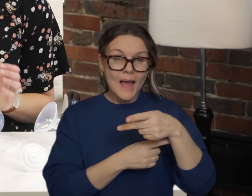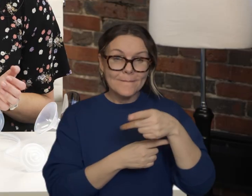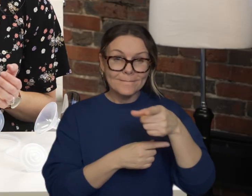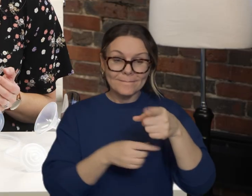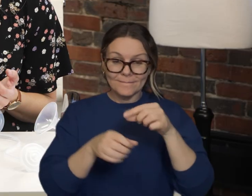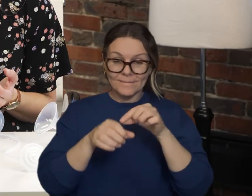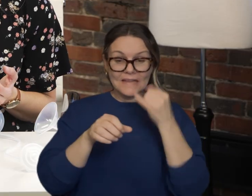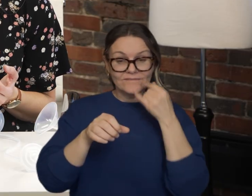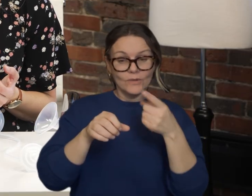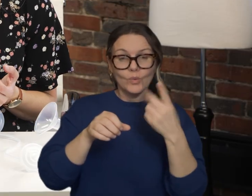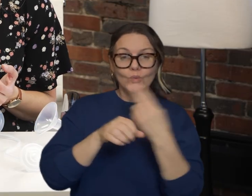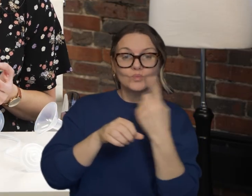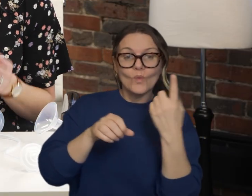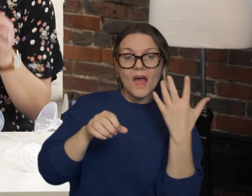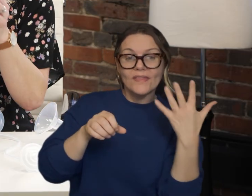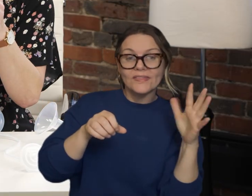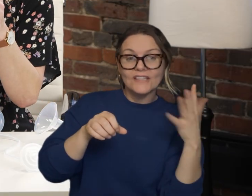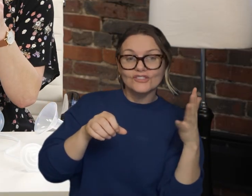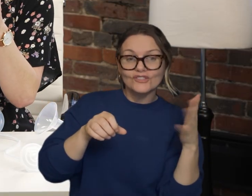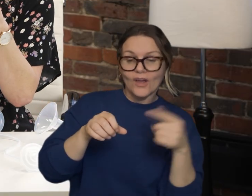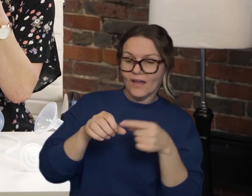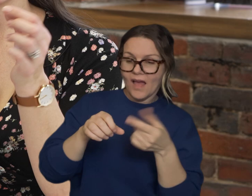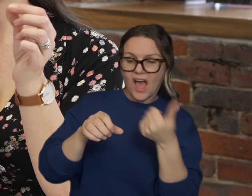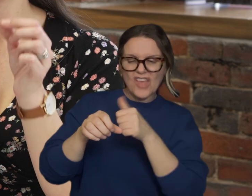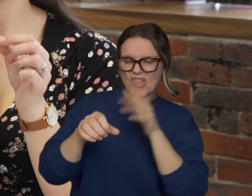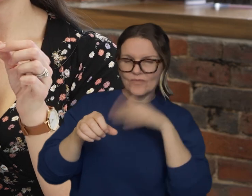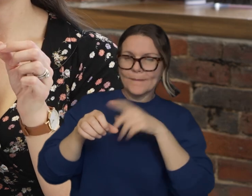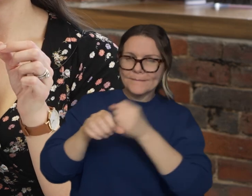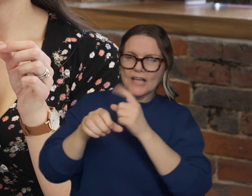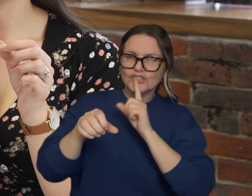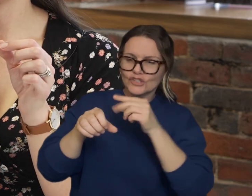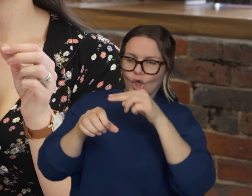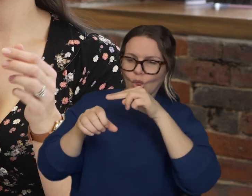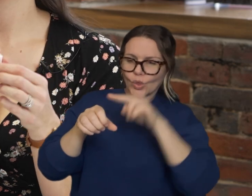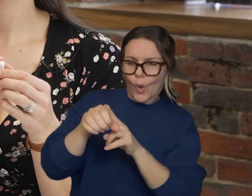one thing to note about your duckbill valve is is that it has a little opening on the bottom